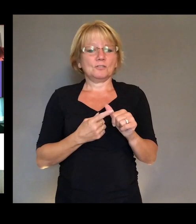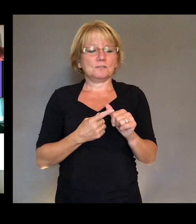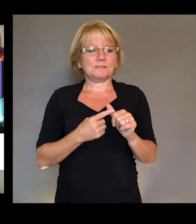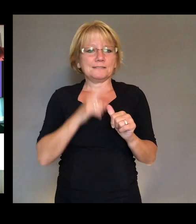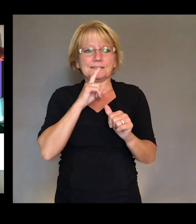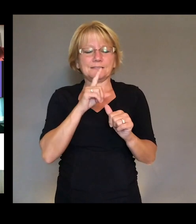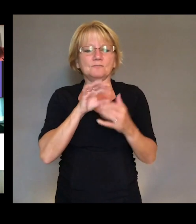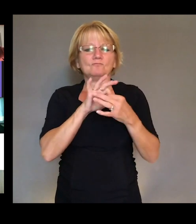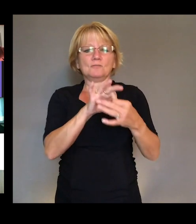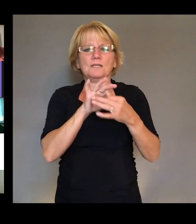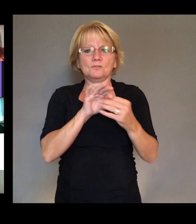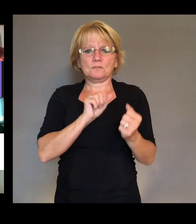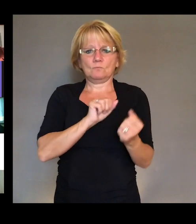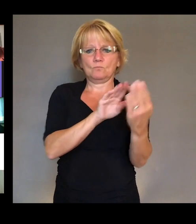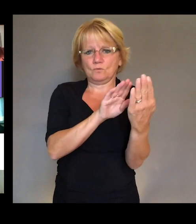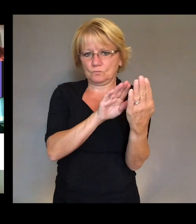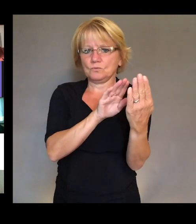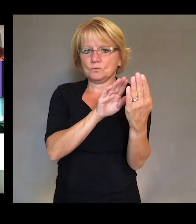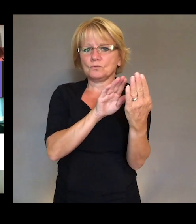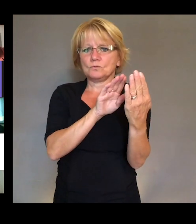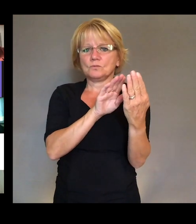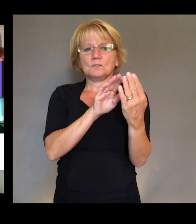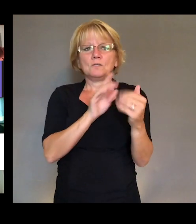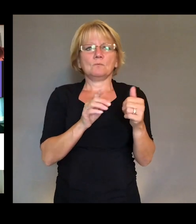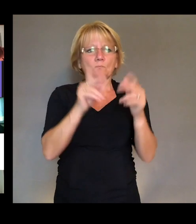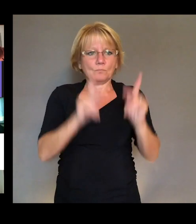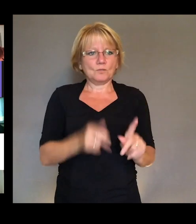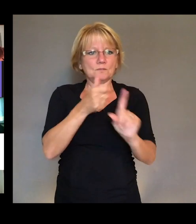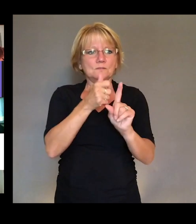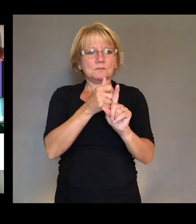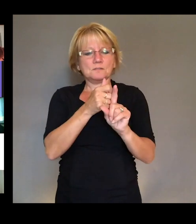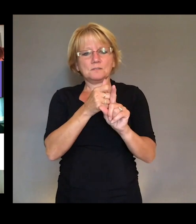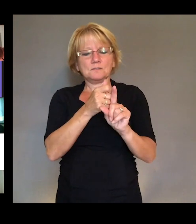is the relational approach, but the idea that we have to place the person first.